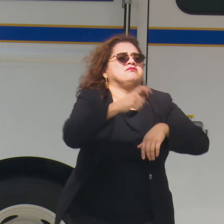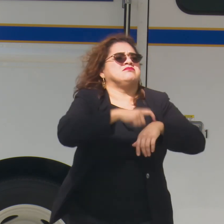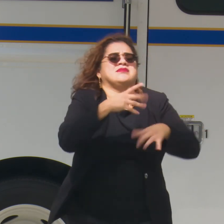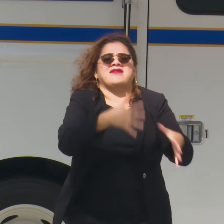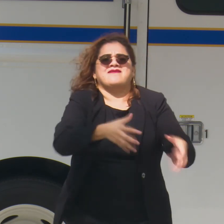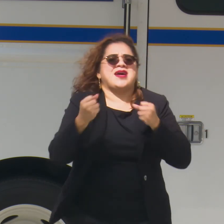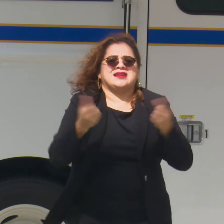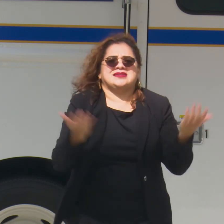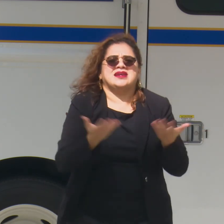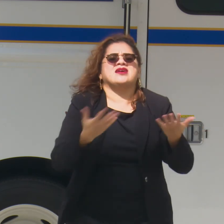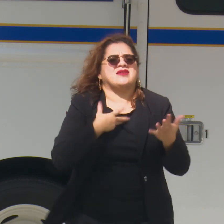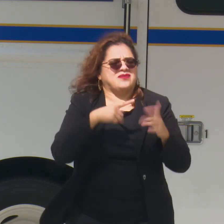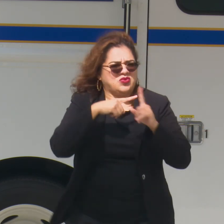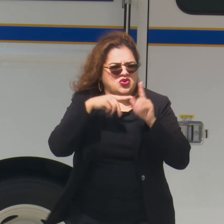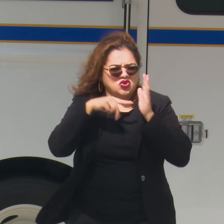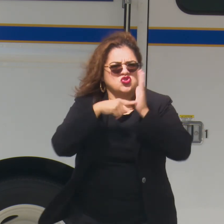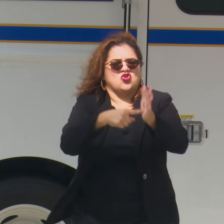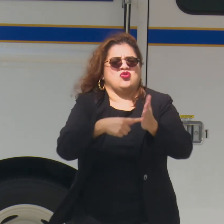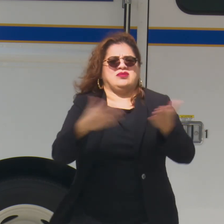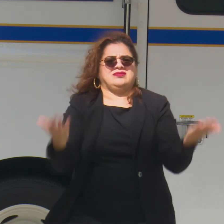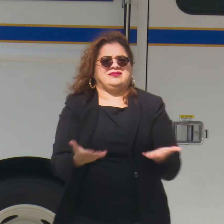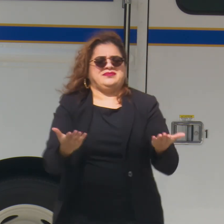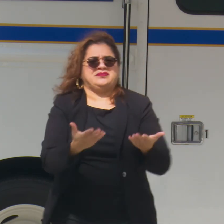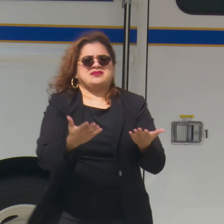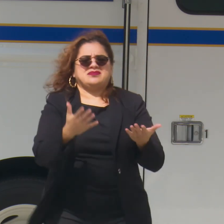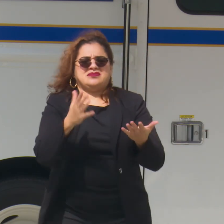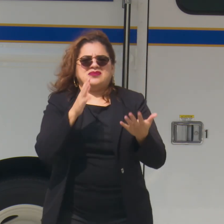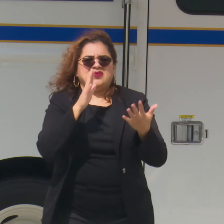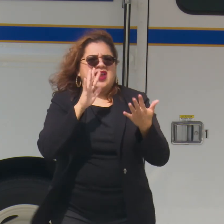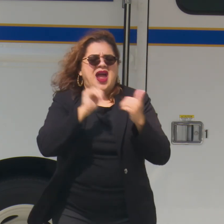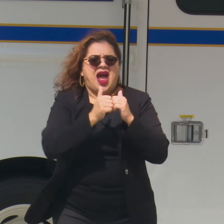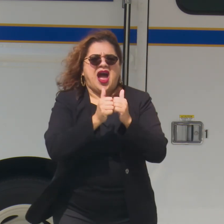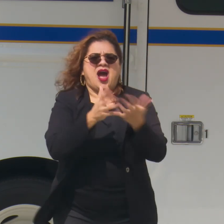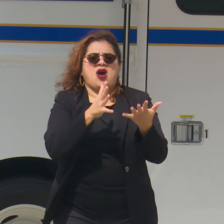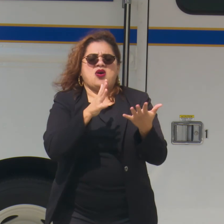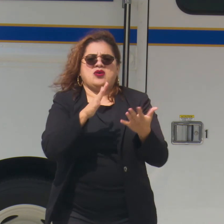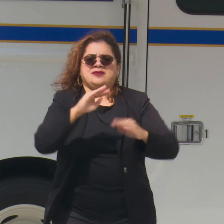highlight and continue pushing forward in this city but also for other regions